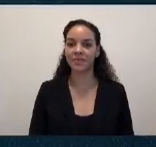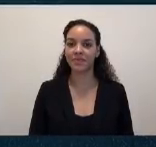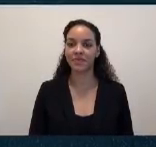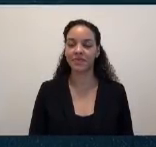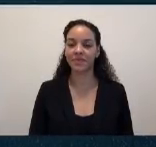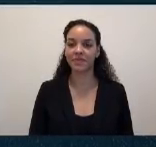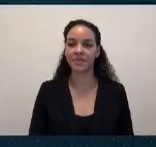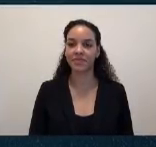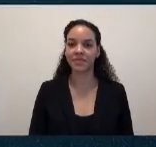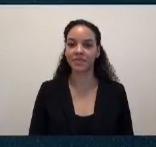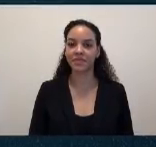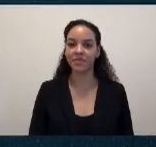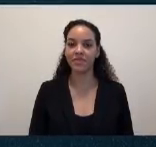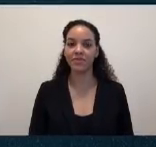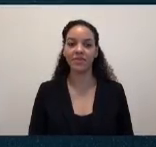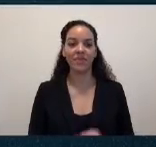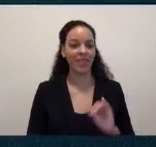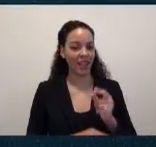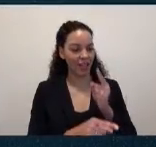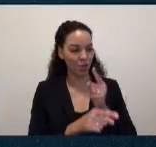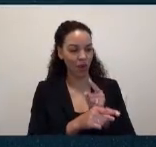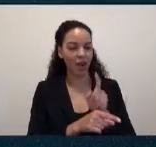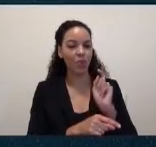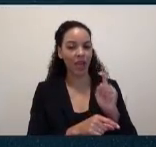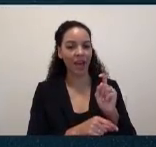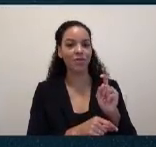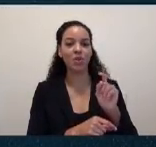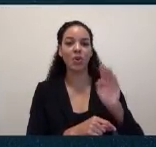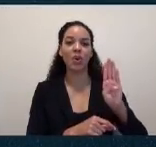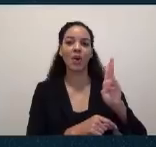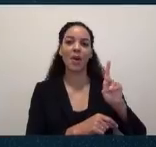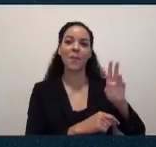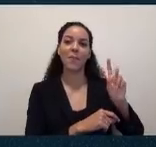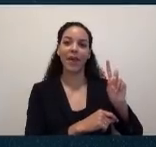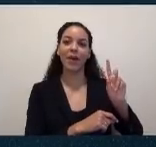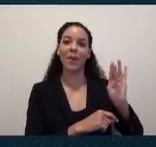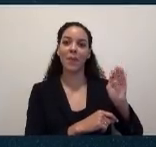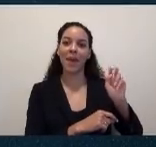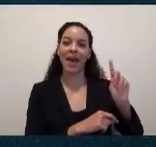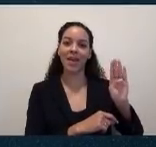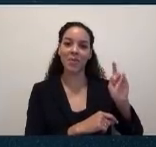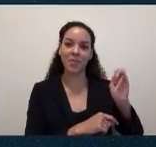Ms. Poo: That's right. We got to build back better. And I don't know about all of you, but I'm feeling energized and inspired.